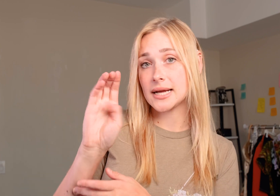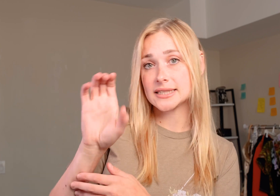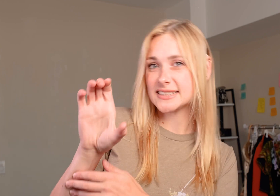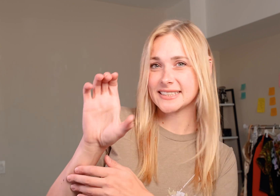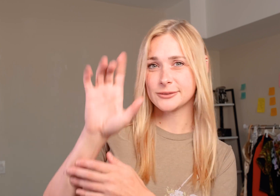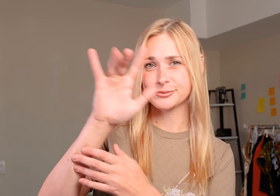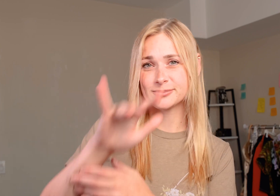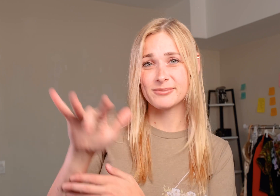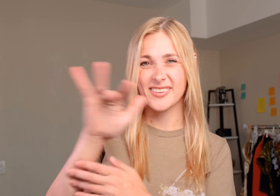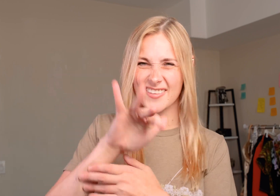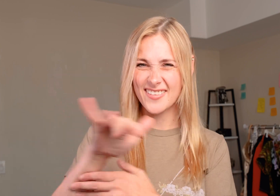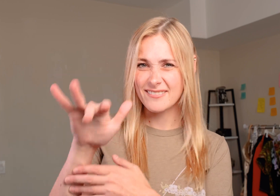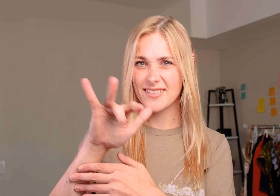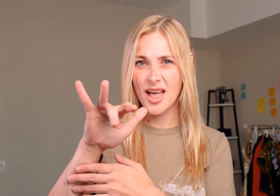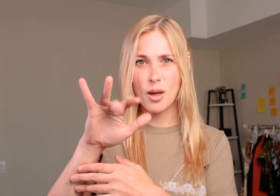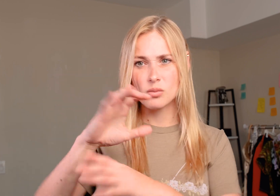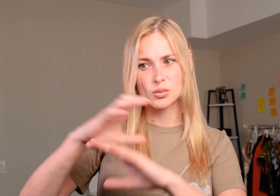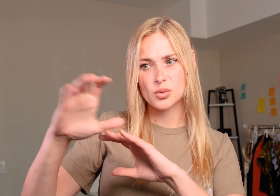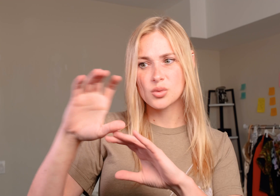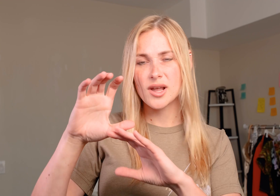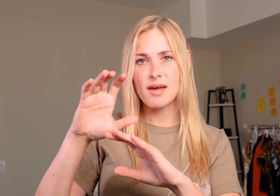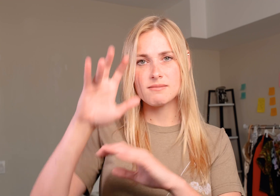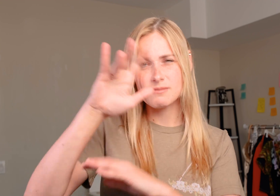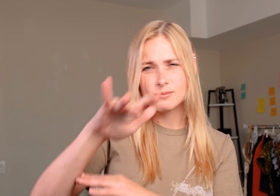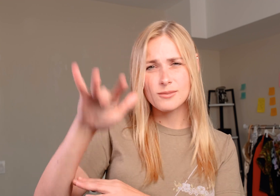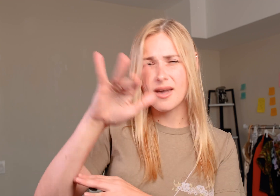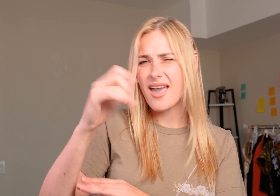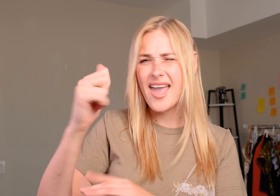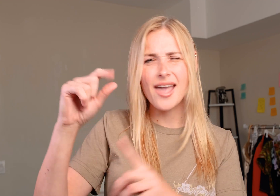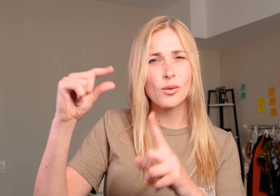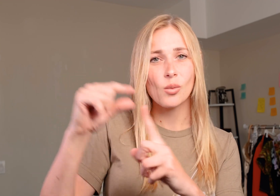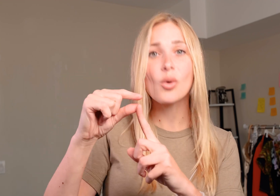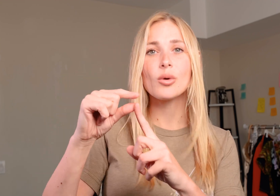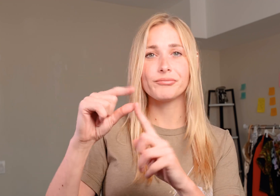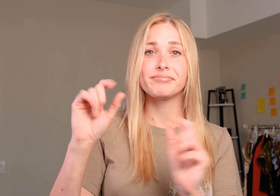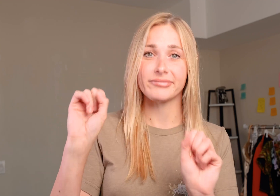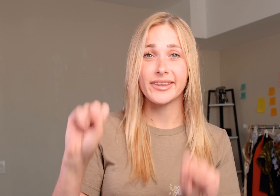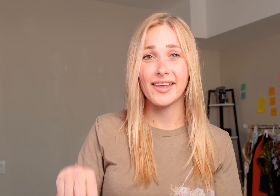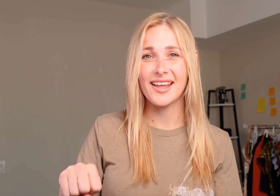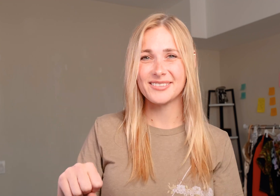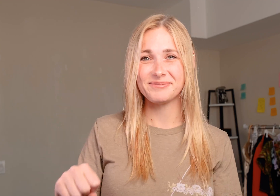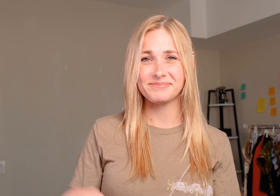So you're able to finger spell any word!